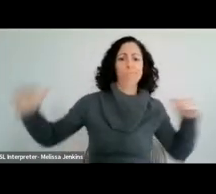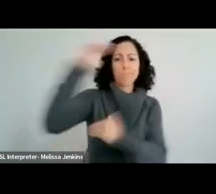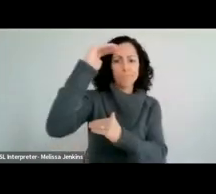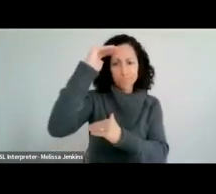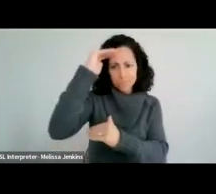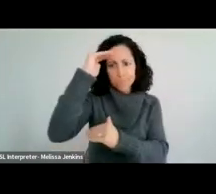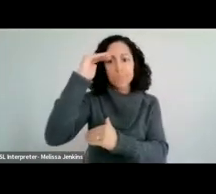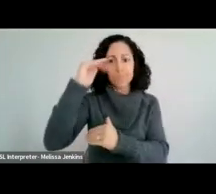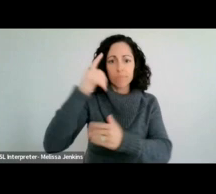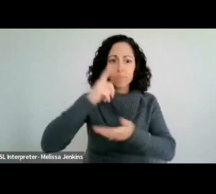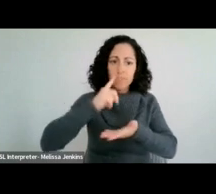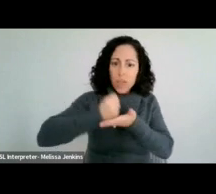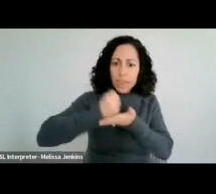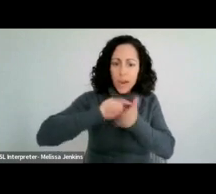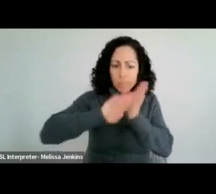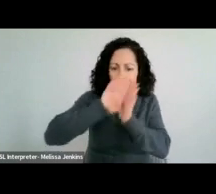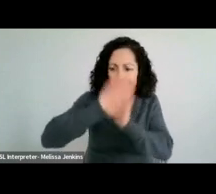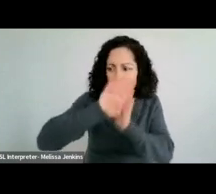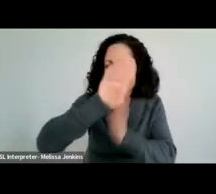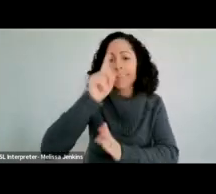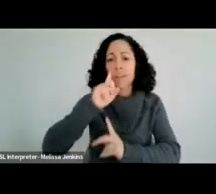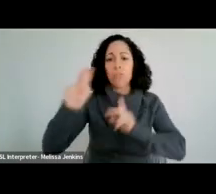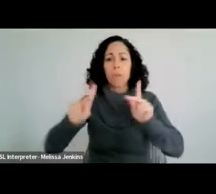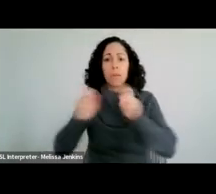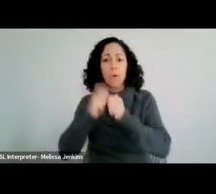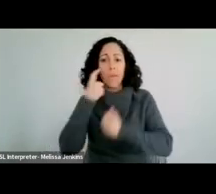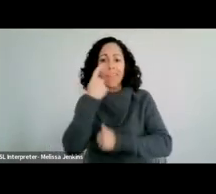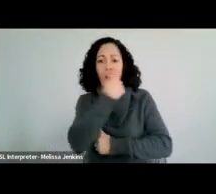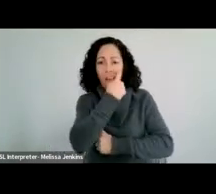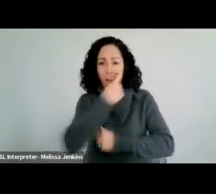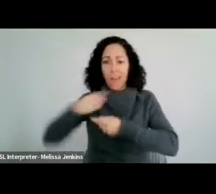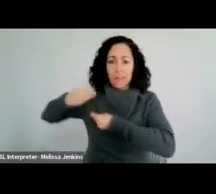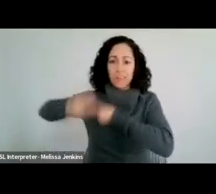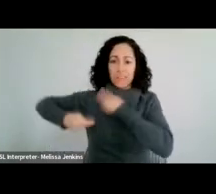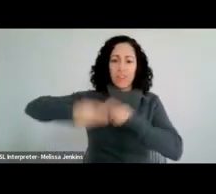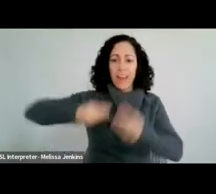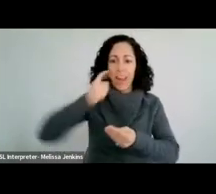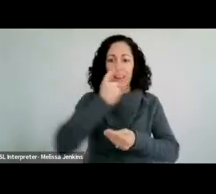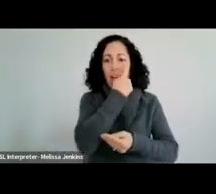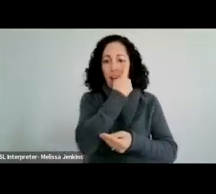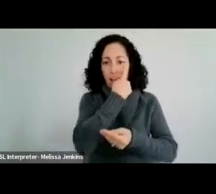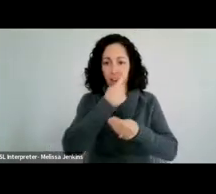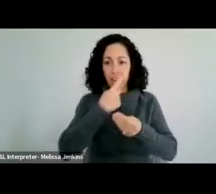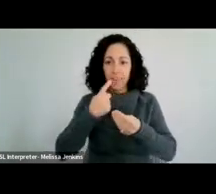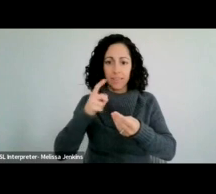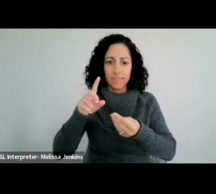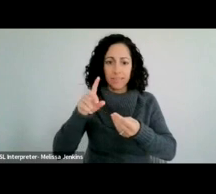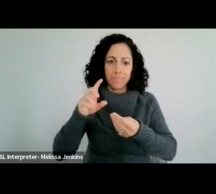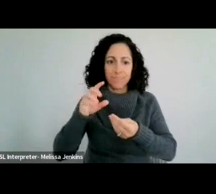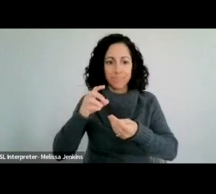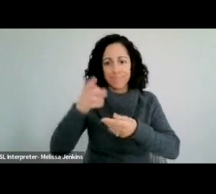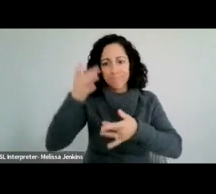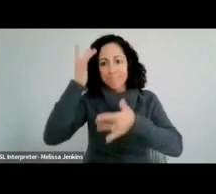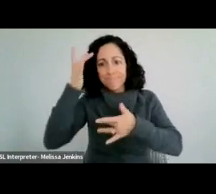genetic eye conditions, be they retina or back of the eye like Usher syndrome,